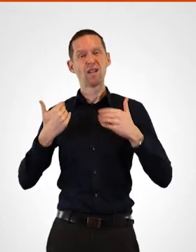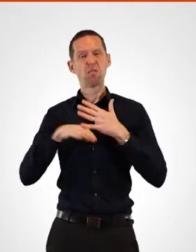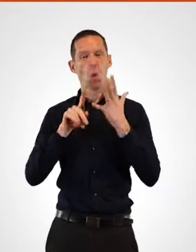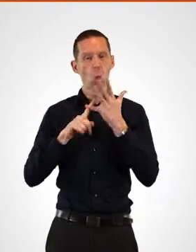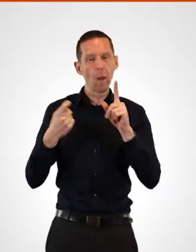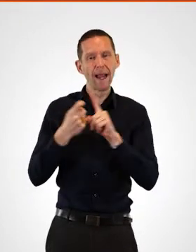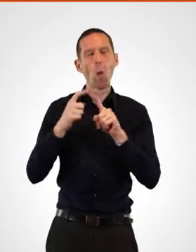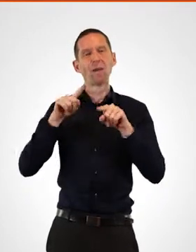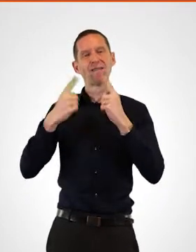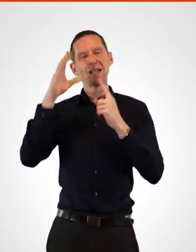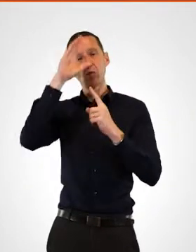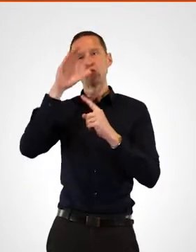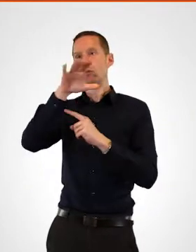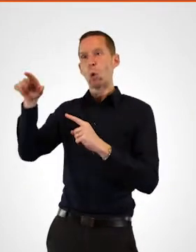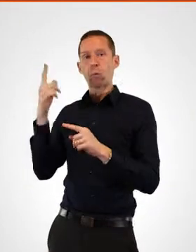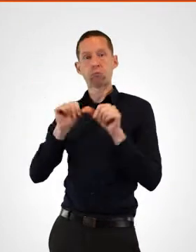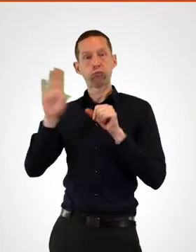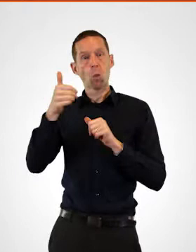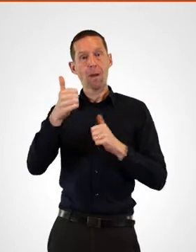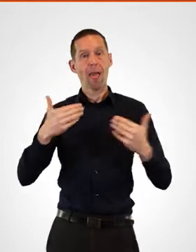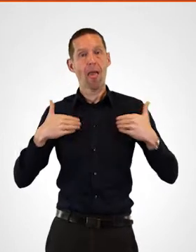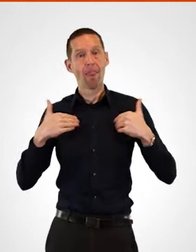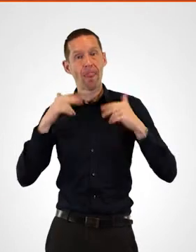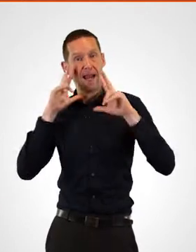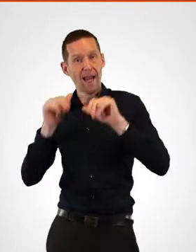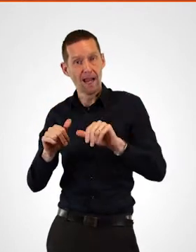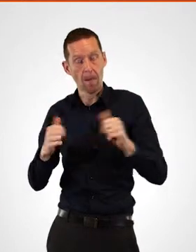which have good health care and plenty of money